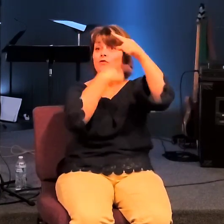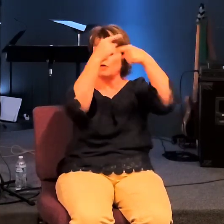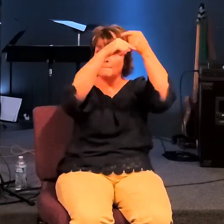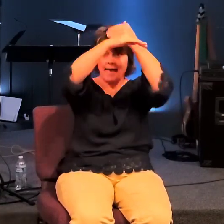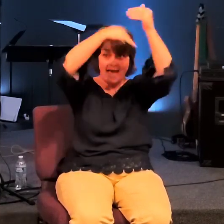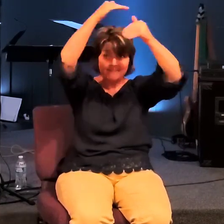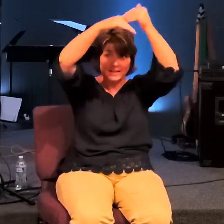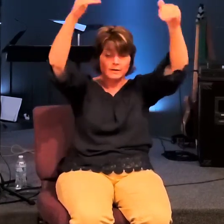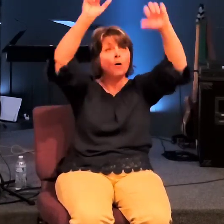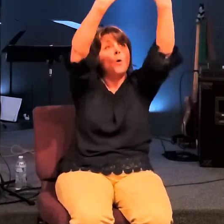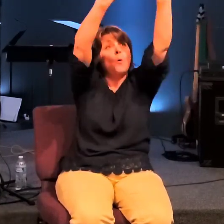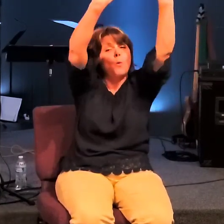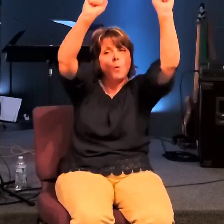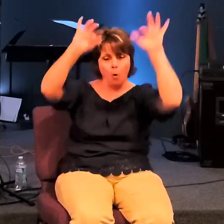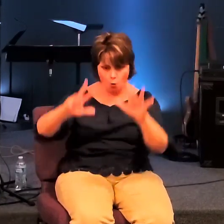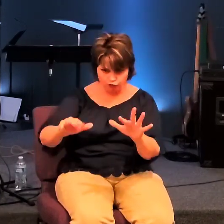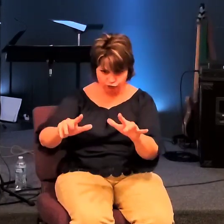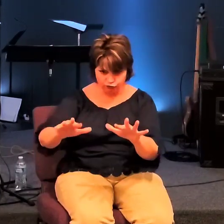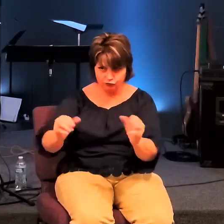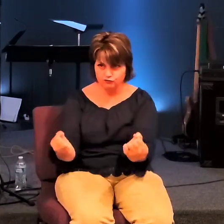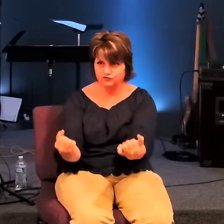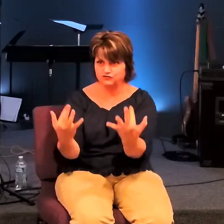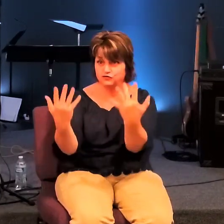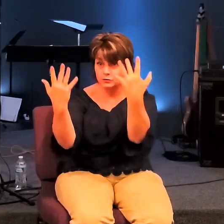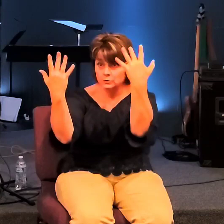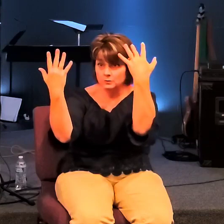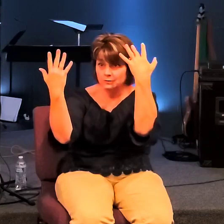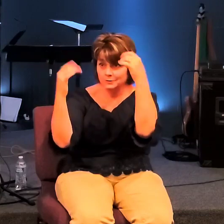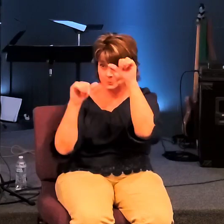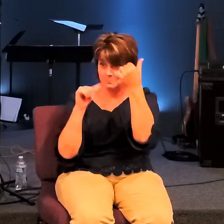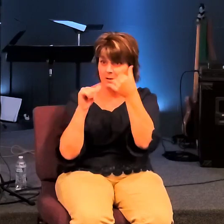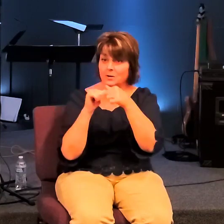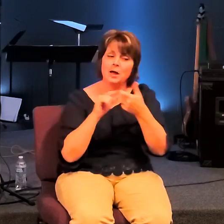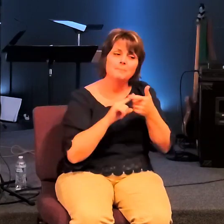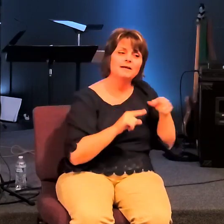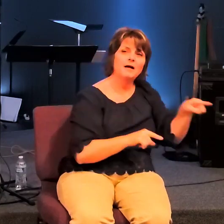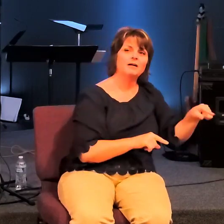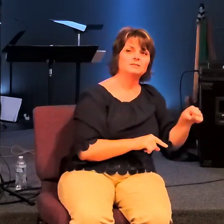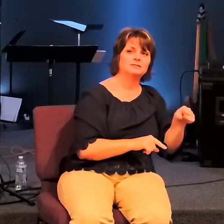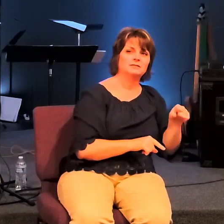anything you wanted to at that point but the Bible tells us that in the wake of what happened